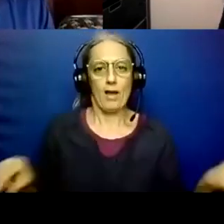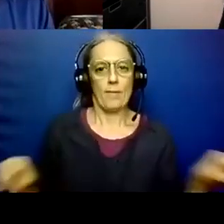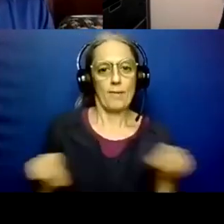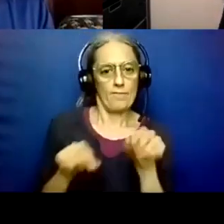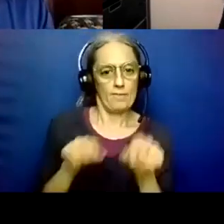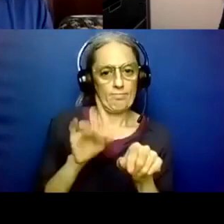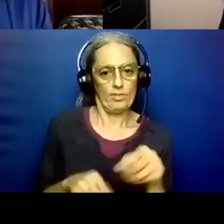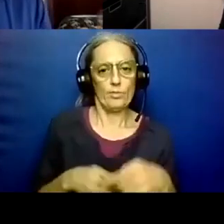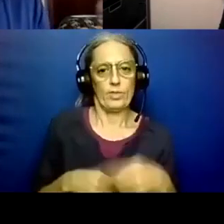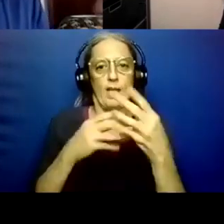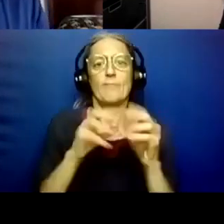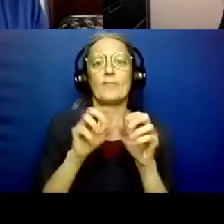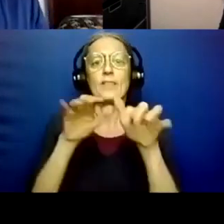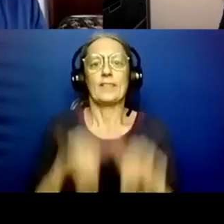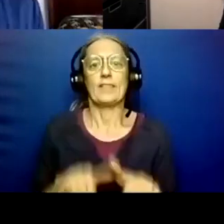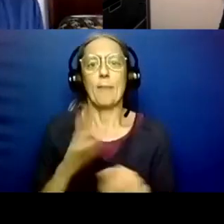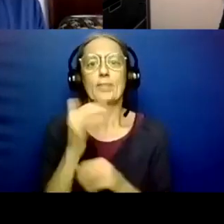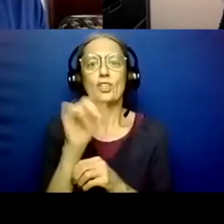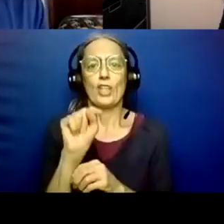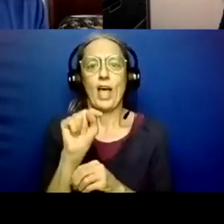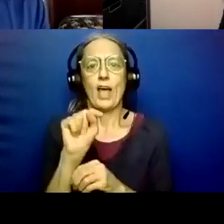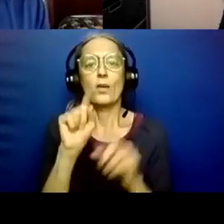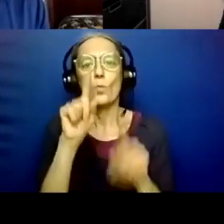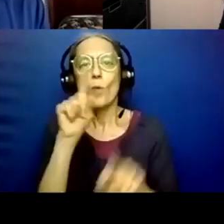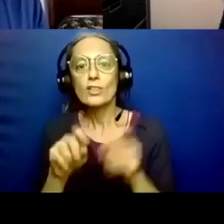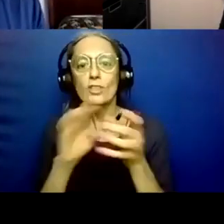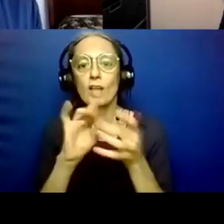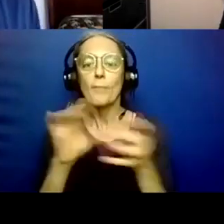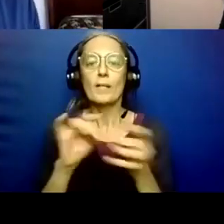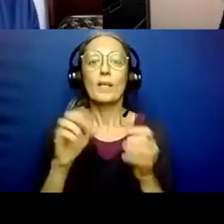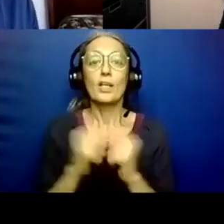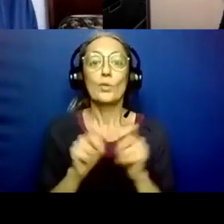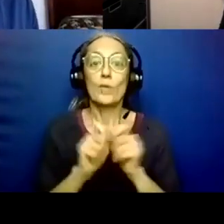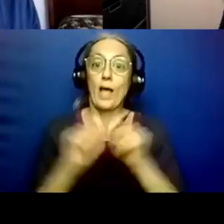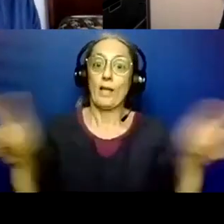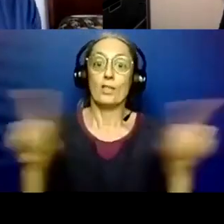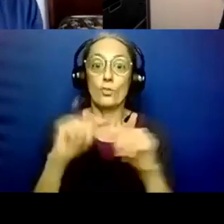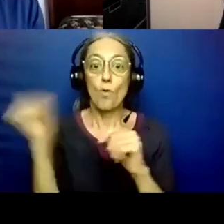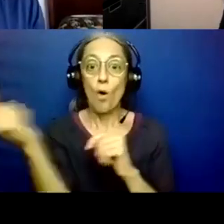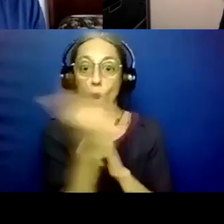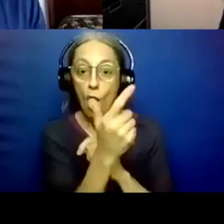These can be directed to all participants, or more privately to a host or a panelist.